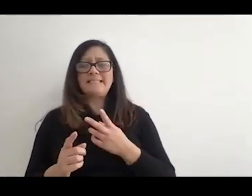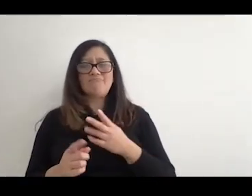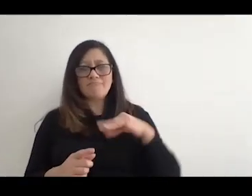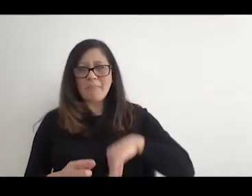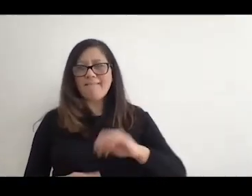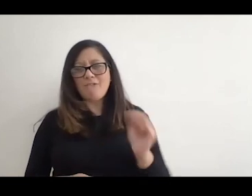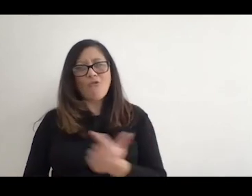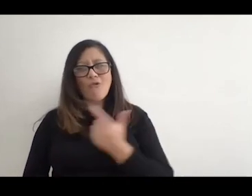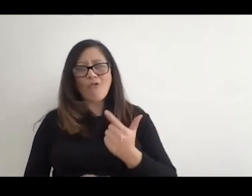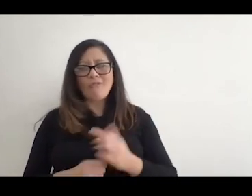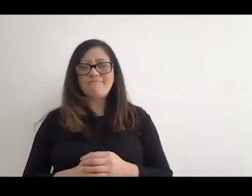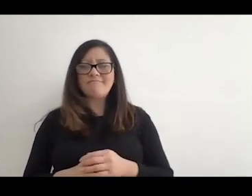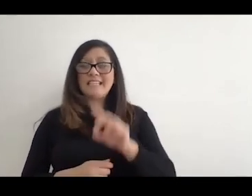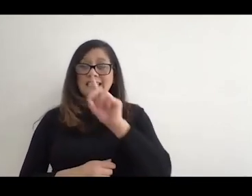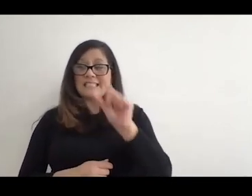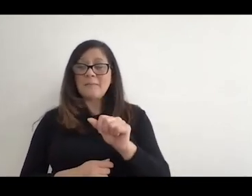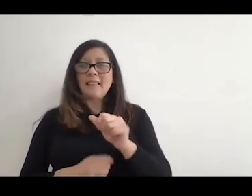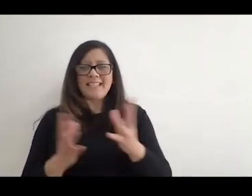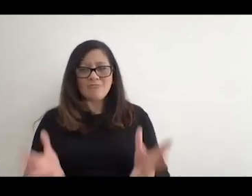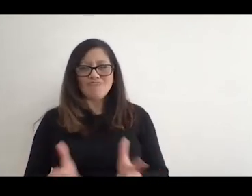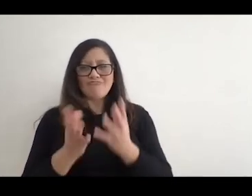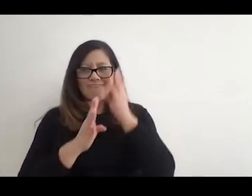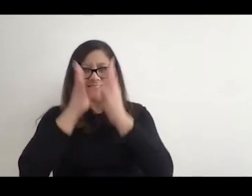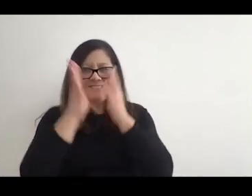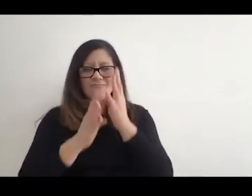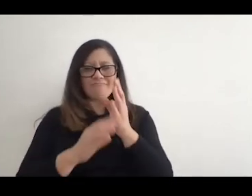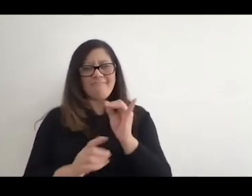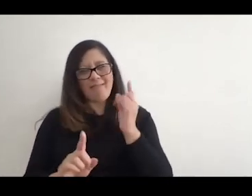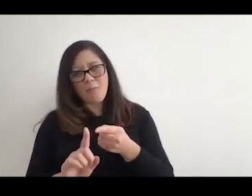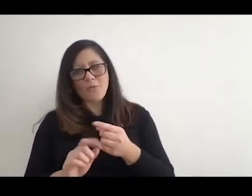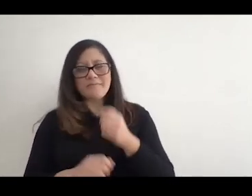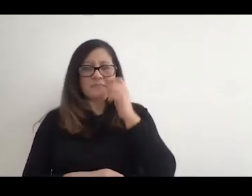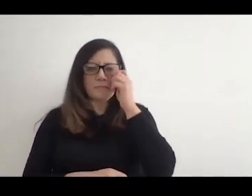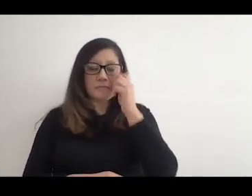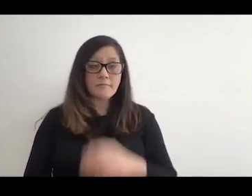I wanted to show you something a lot of times when someone.